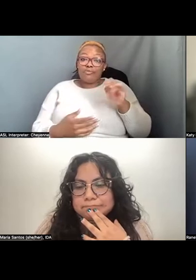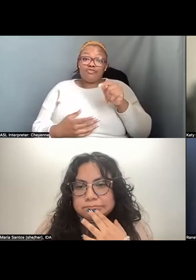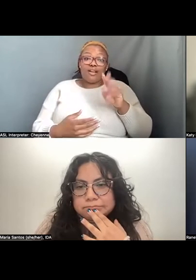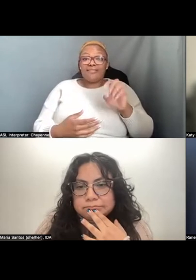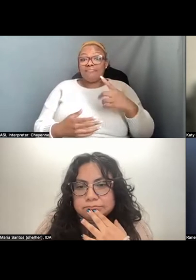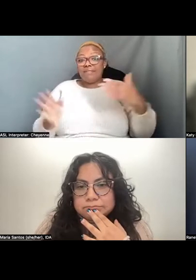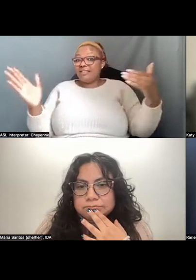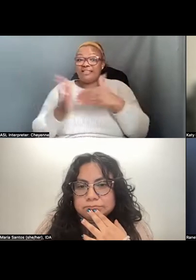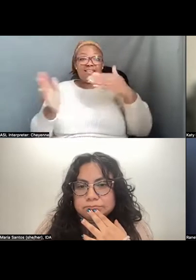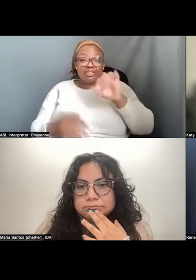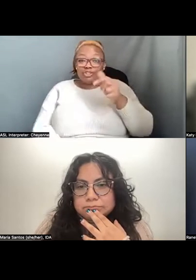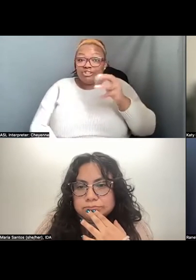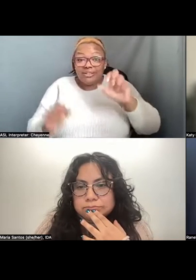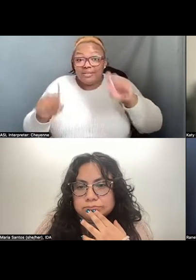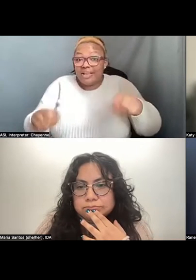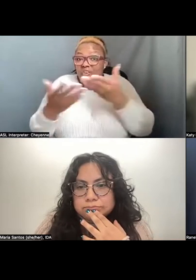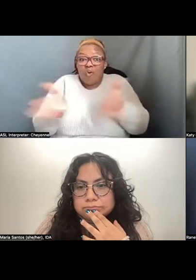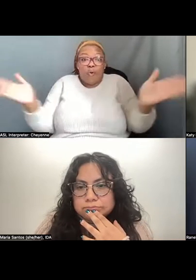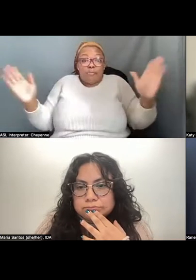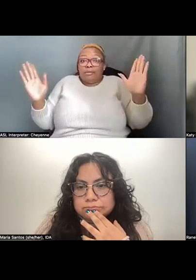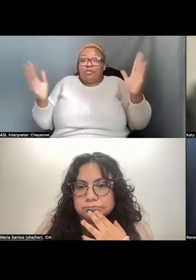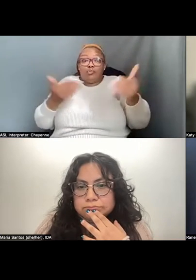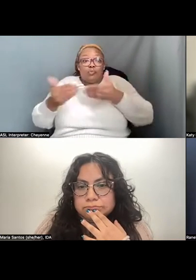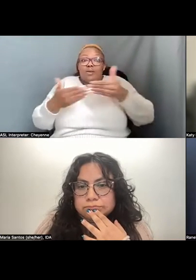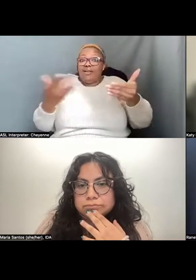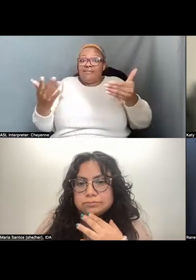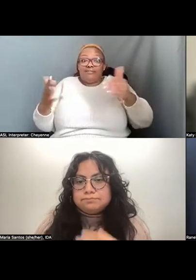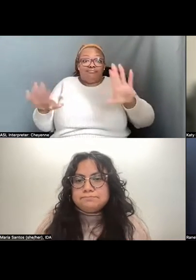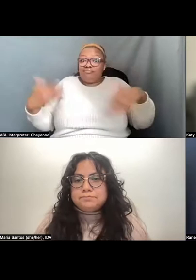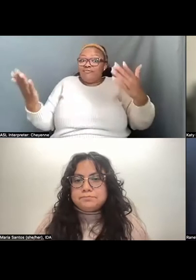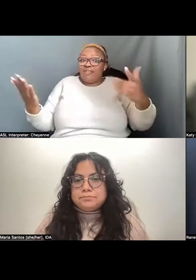I don't know. Open to kind of whatever you kind of think is appropriate for your project.